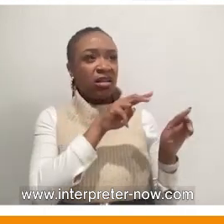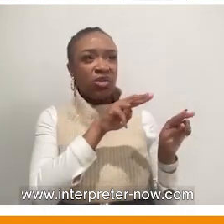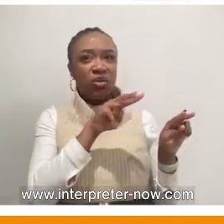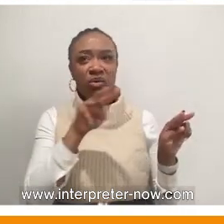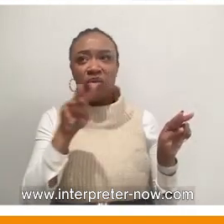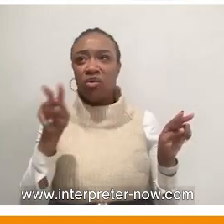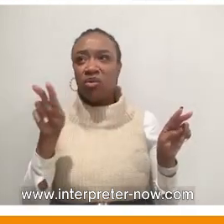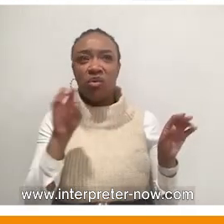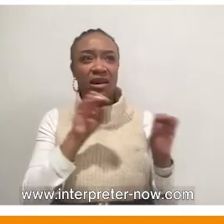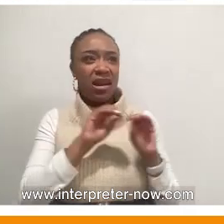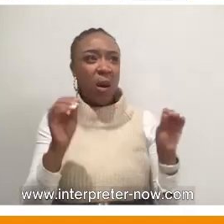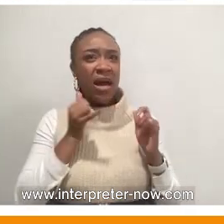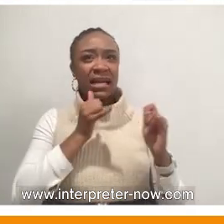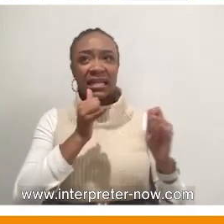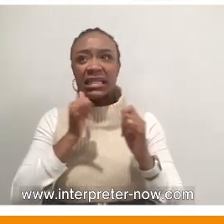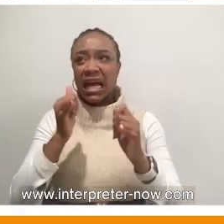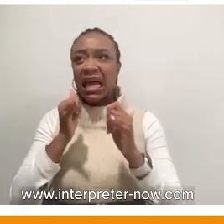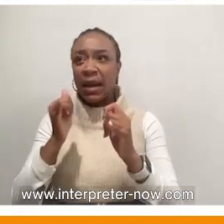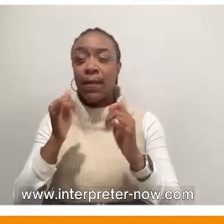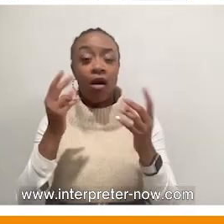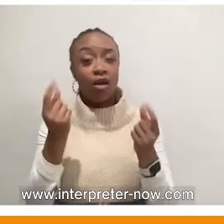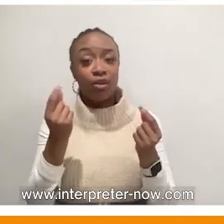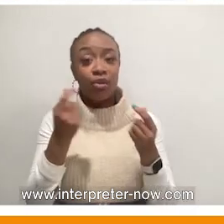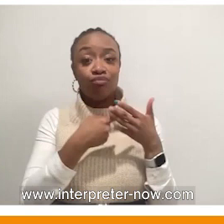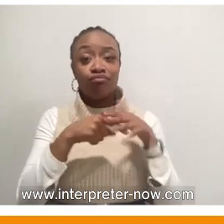Then I get tired, then I realize it's a waste of time."